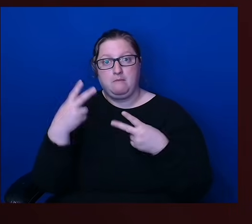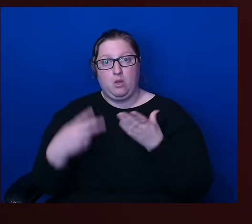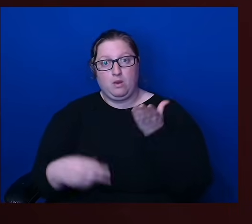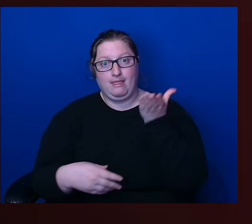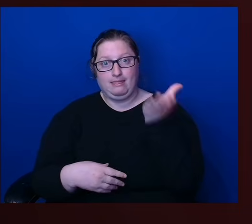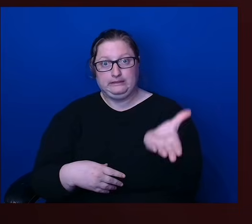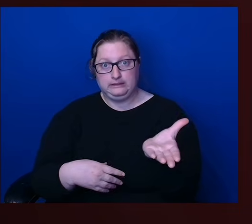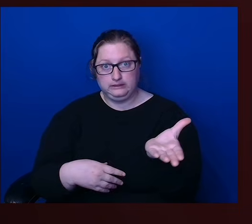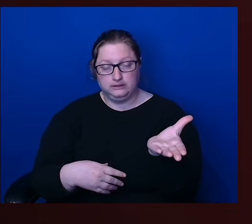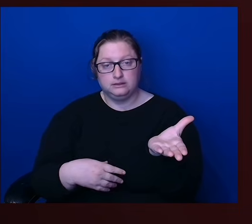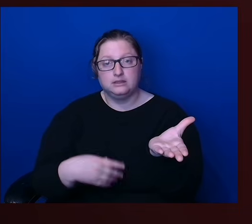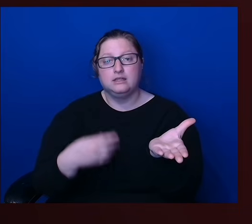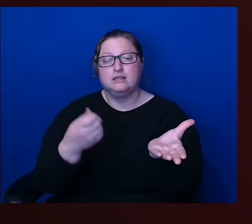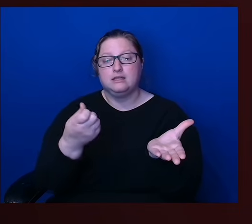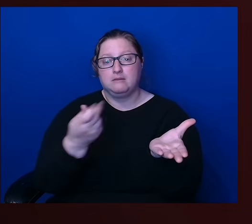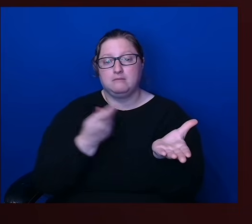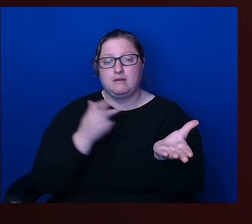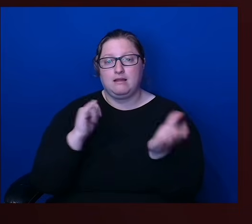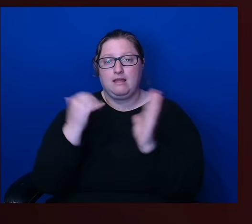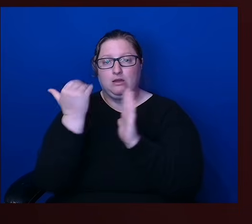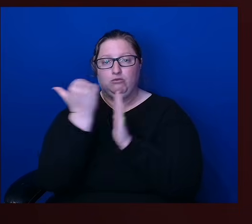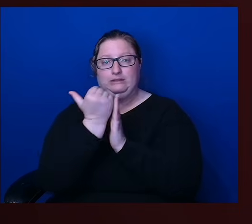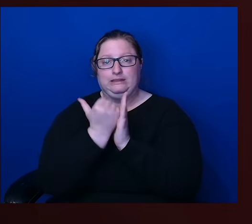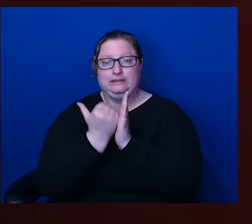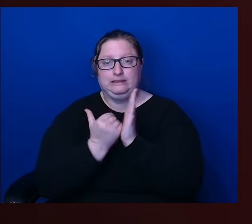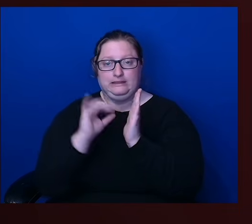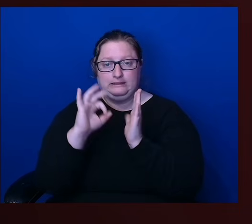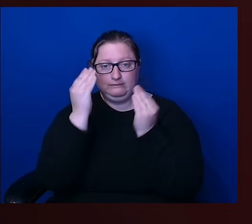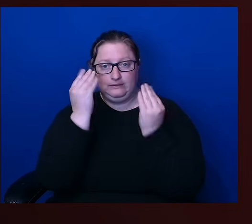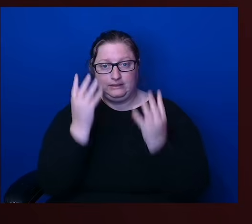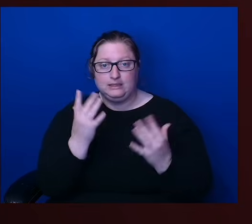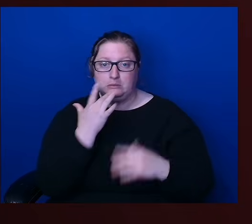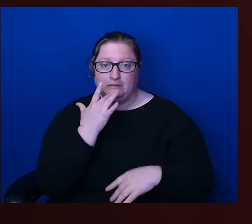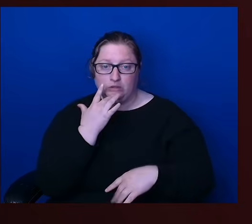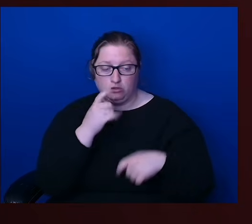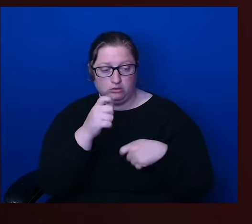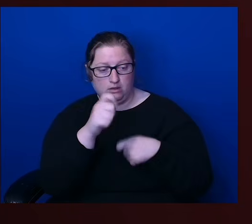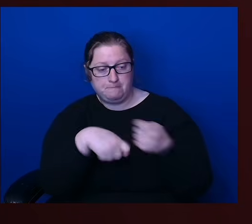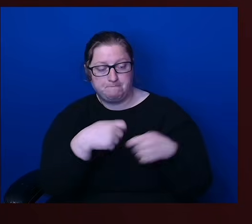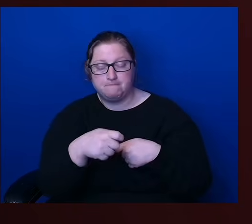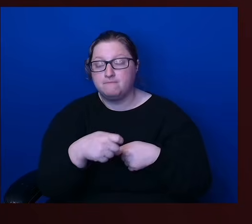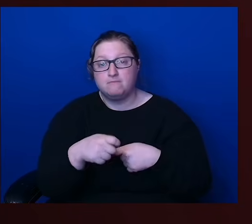back to me as a list of receipt data." That's all I have to do. The agent will reason out